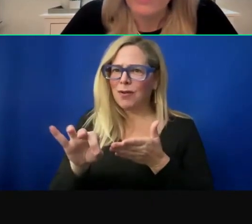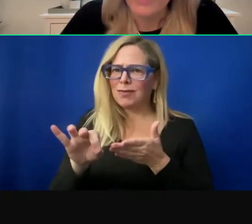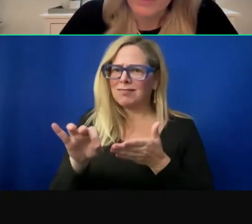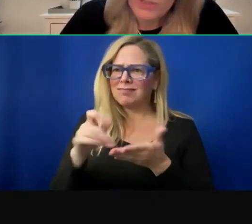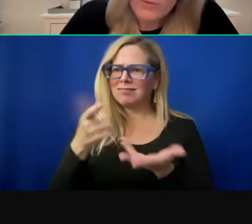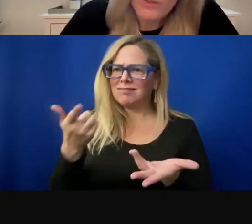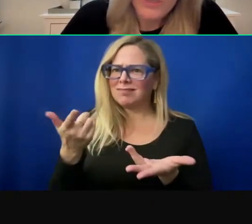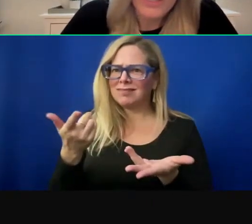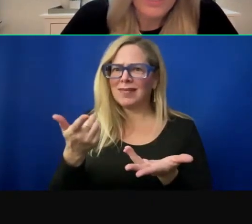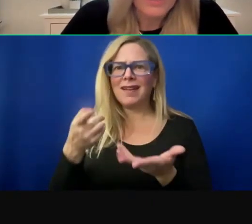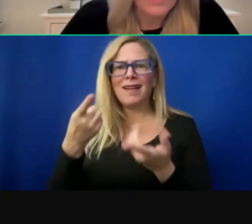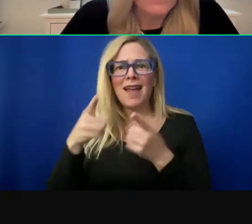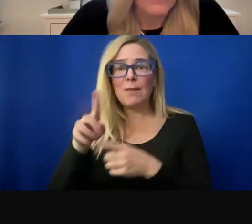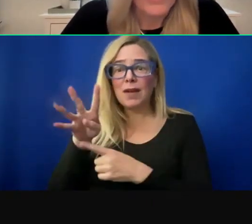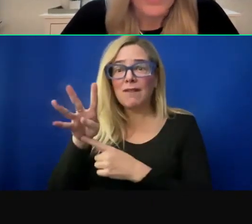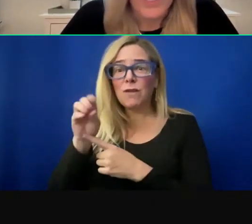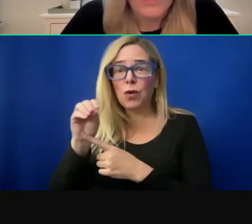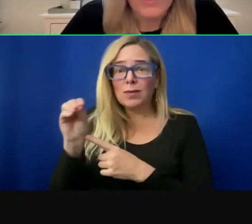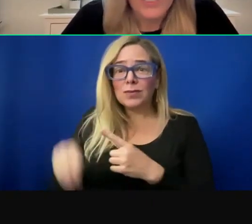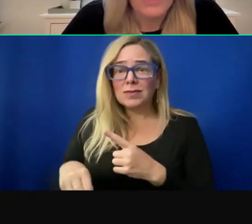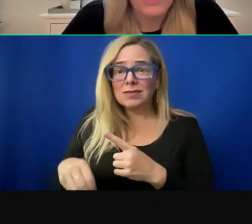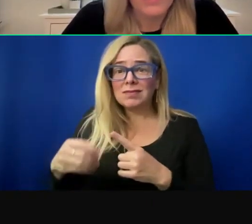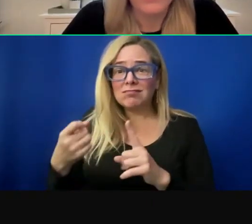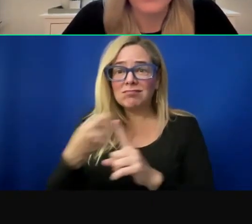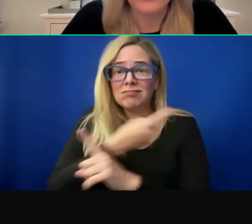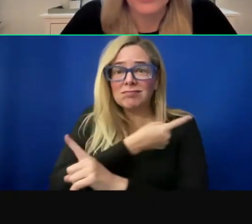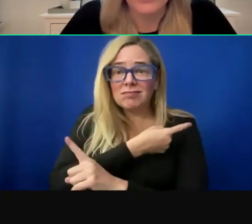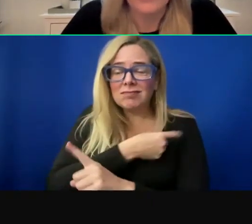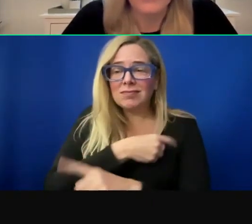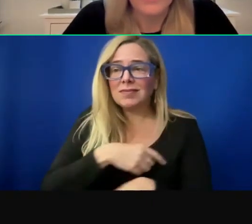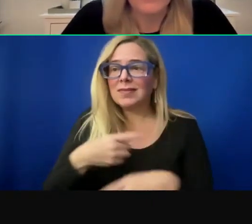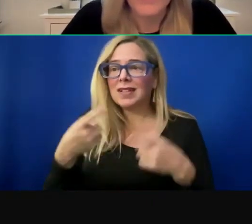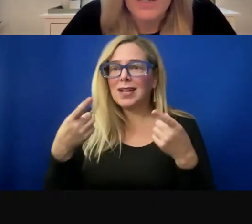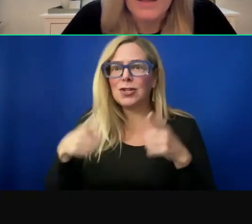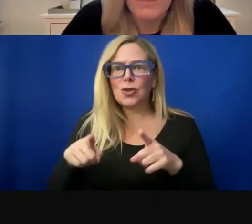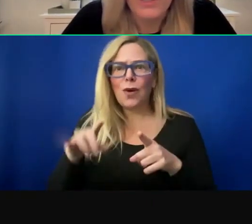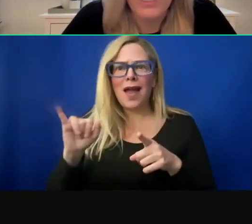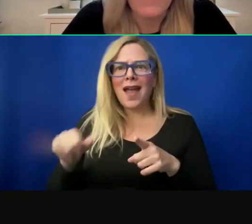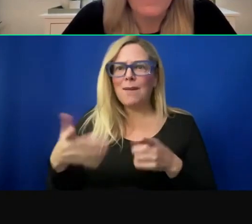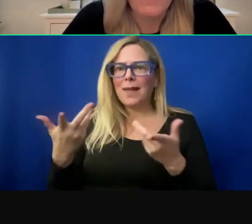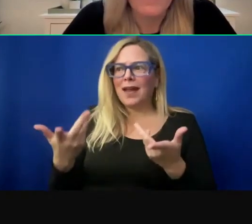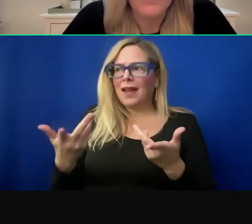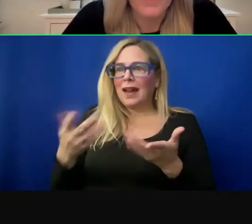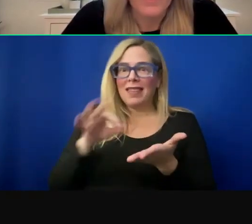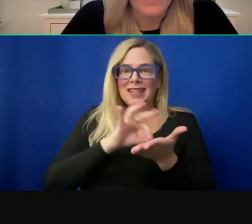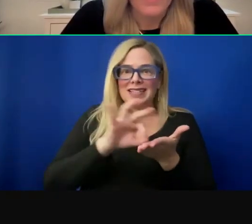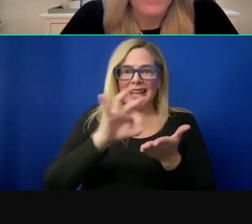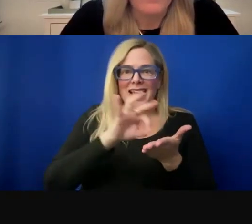were being pushed forward without engaging the disability community.